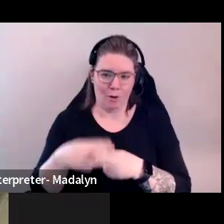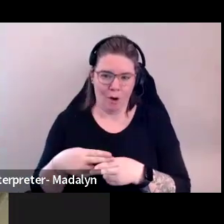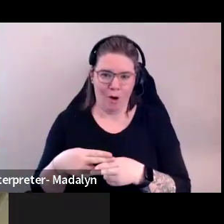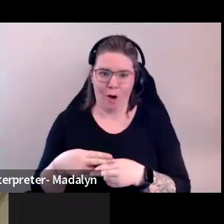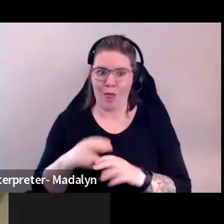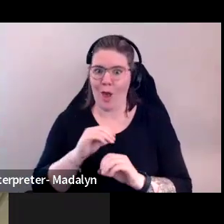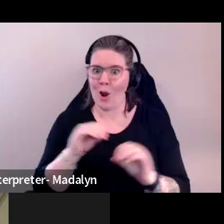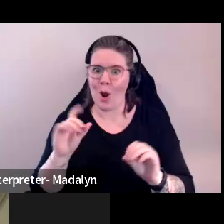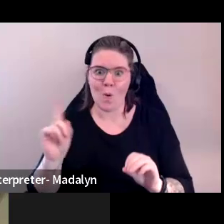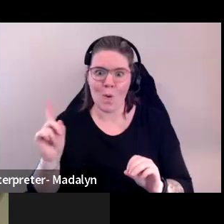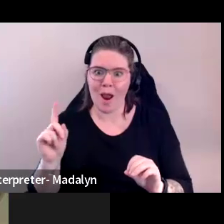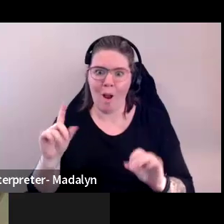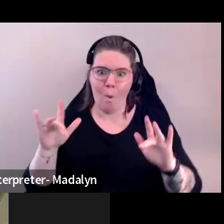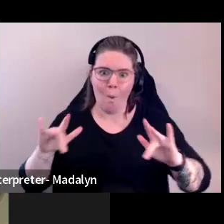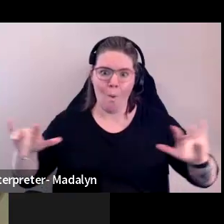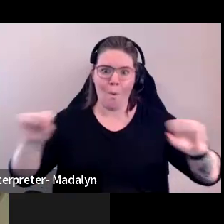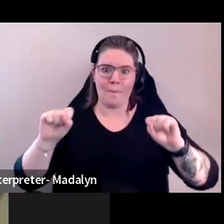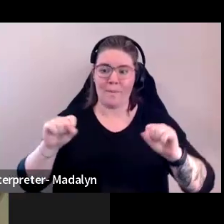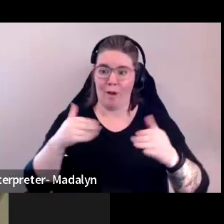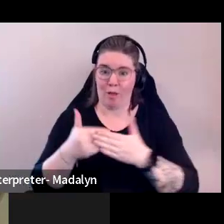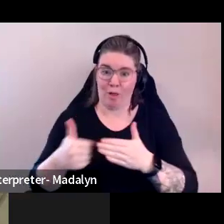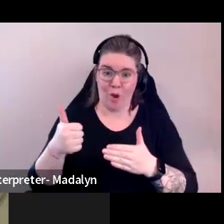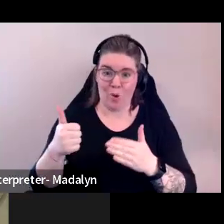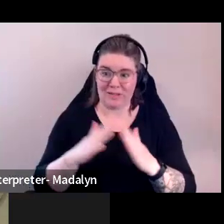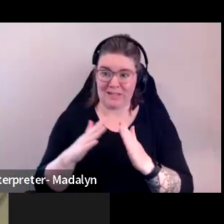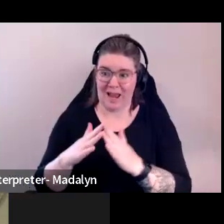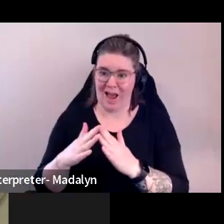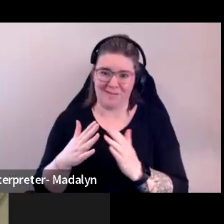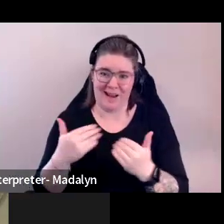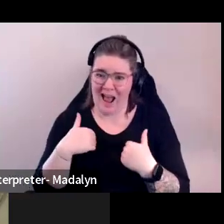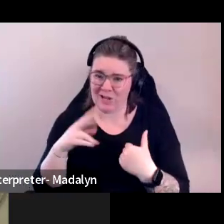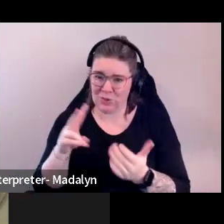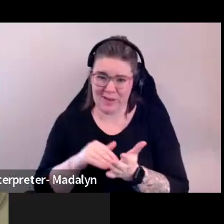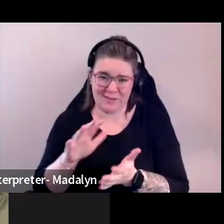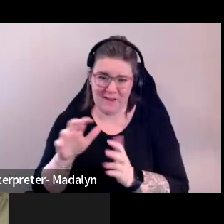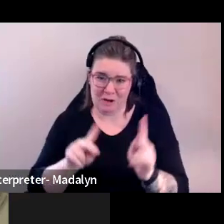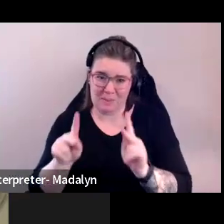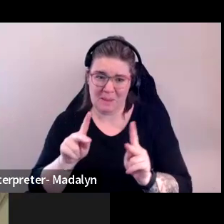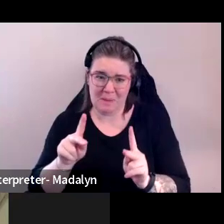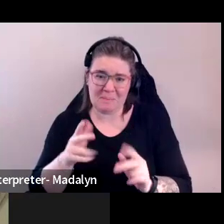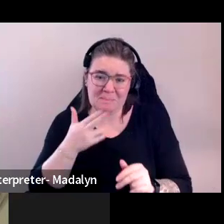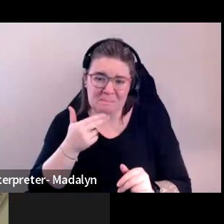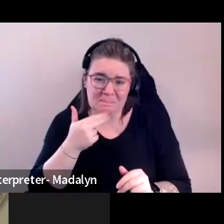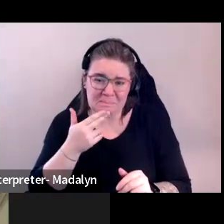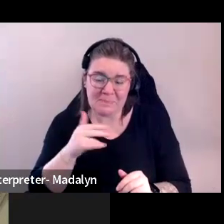Don Posh: and the nearest town's got probably about 2,500 people. Don Posh: and that's about 10 miles away.